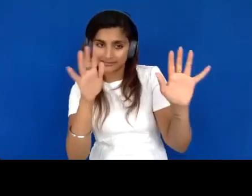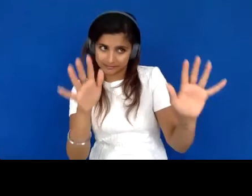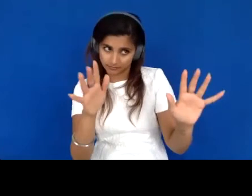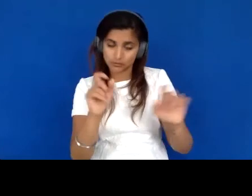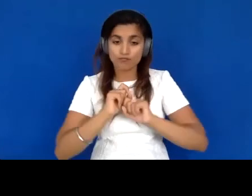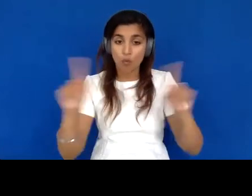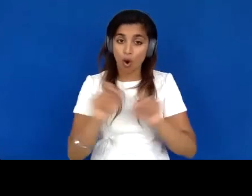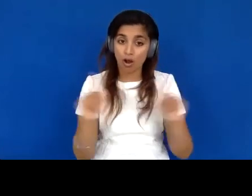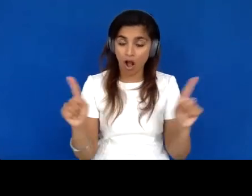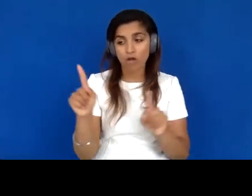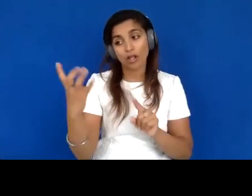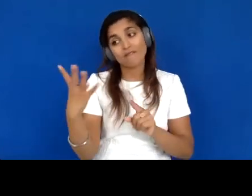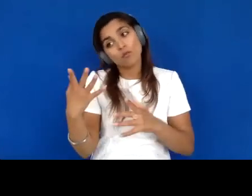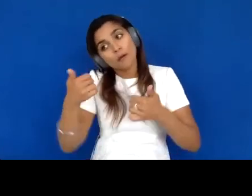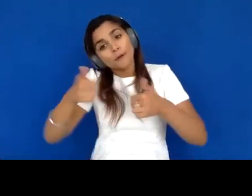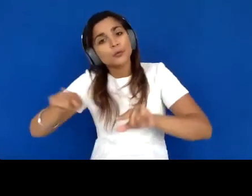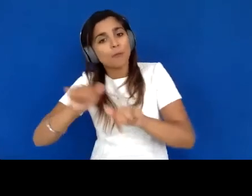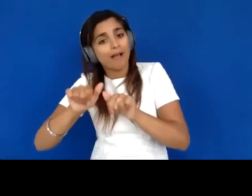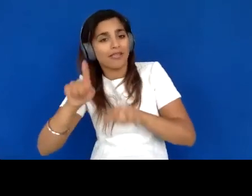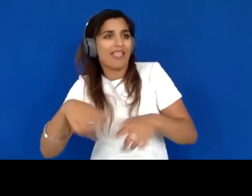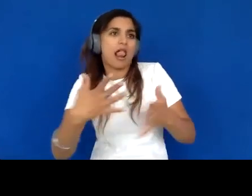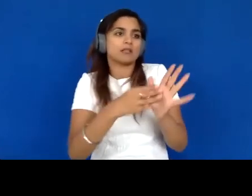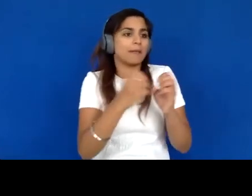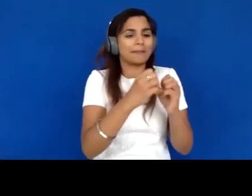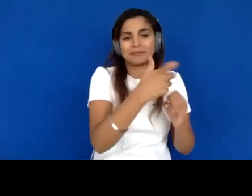people and their coverage of the Paralympic Games since 2012 has helped